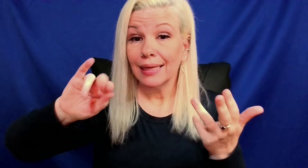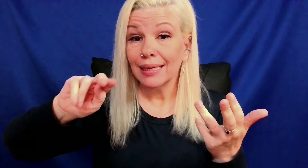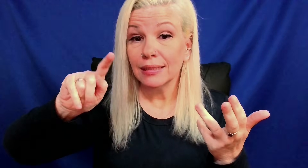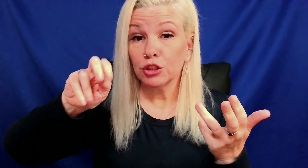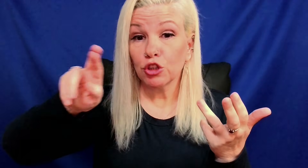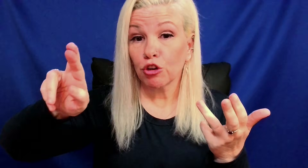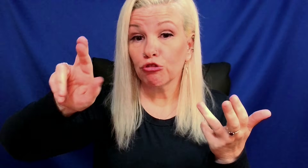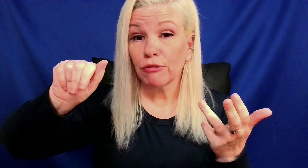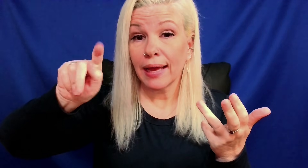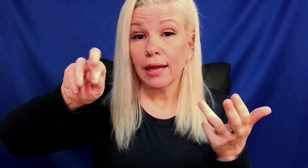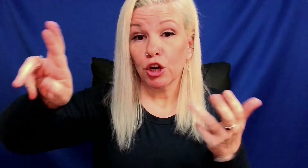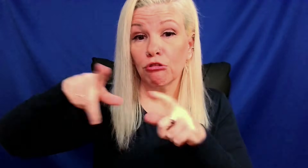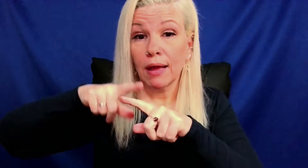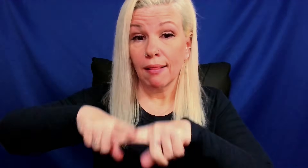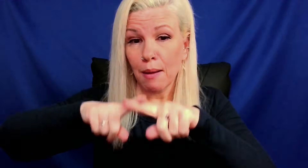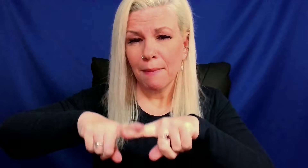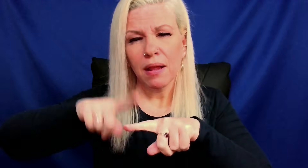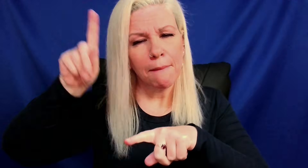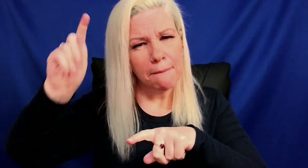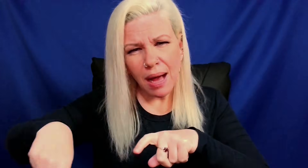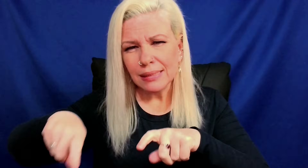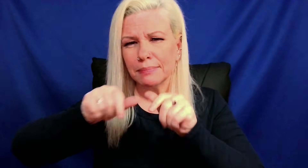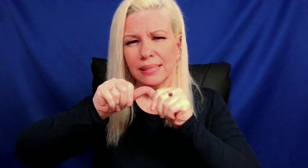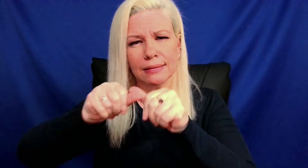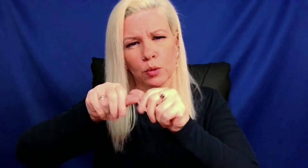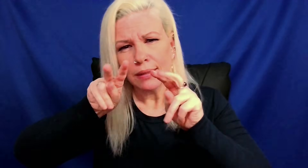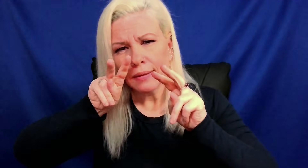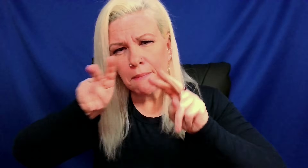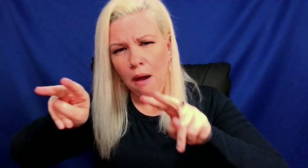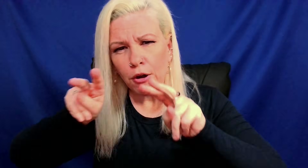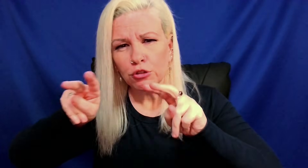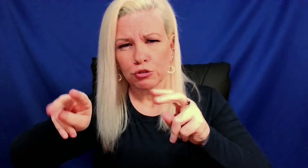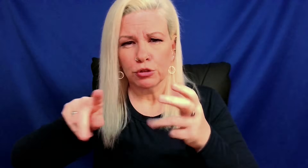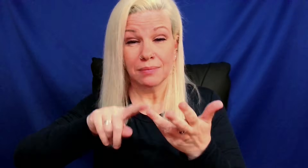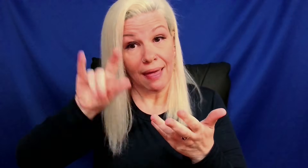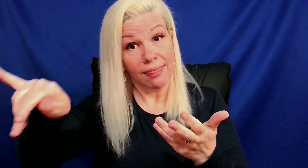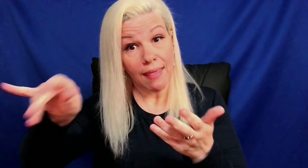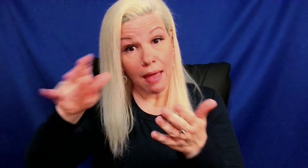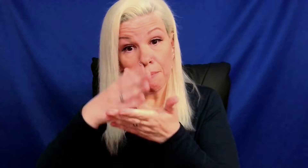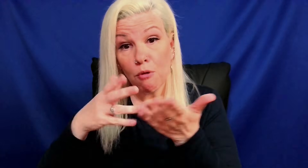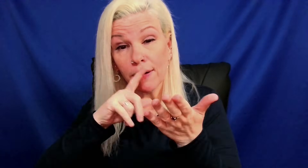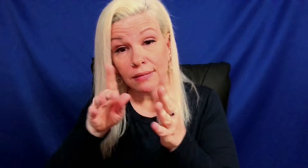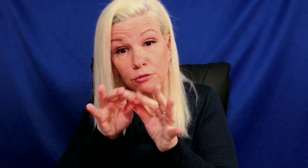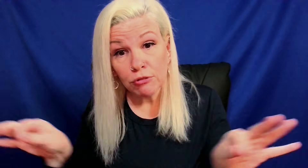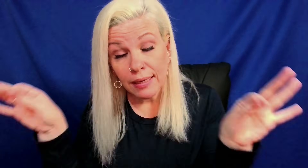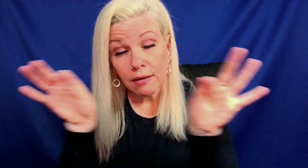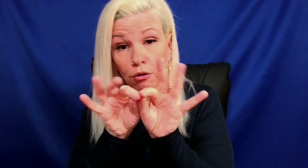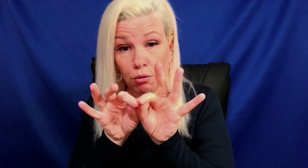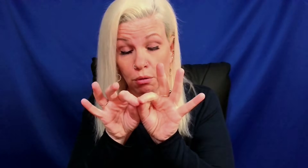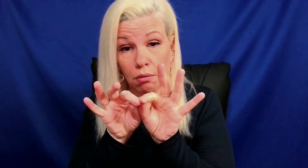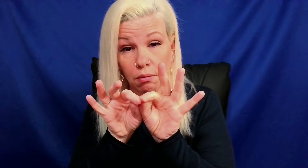Inter-rator reliability must be continuously monitored. And this part is critical.